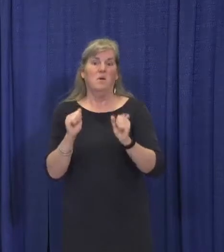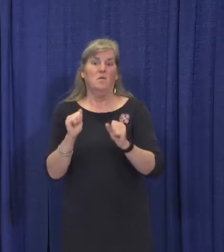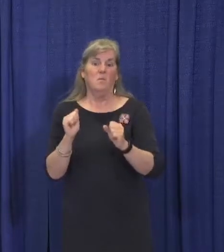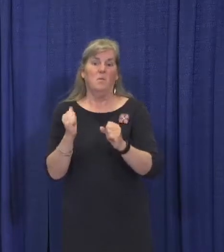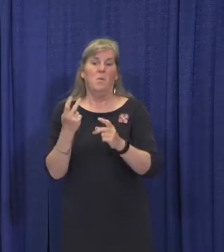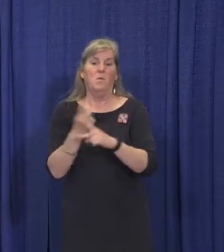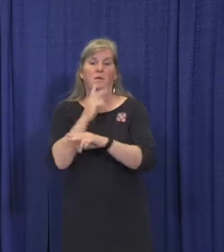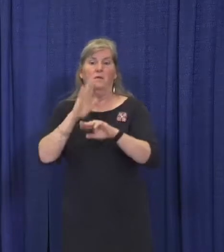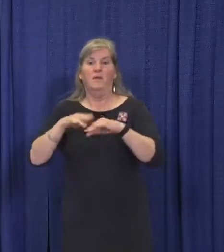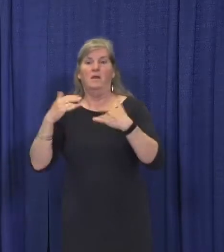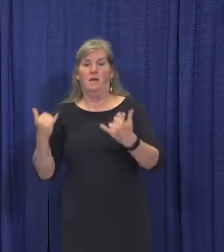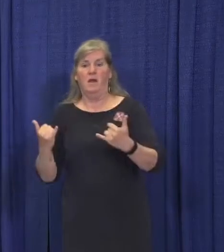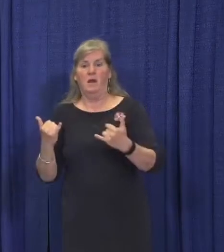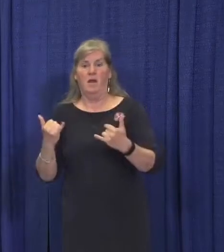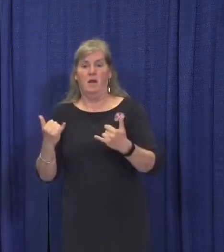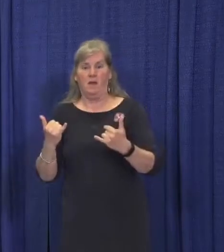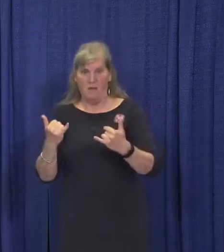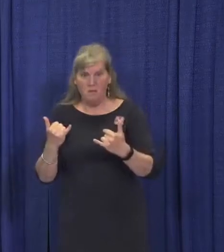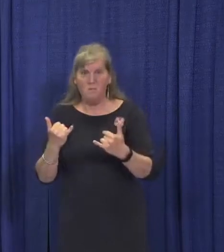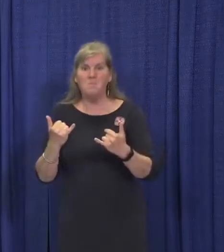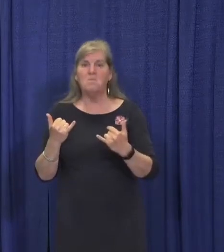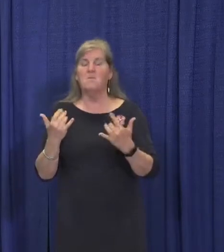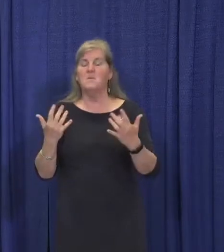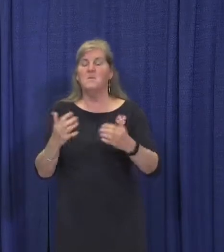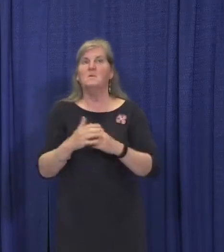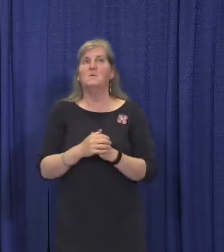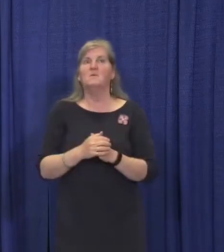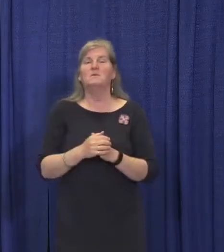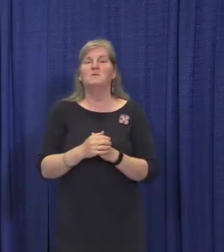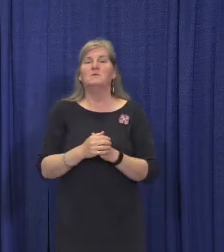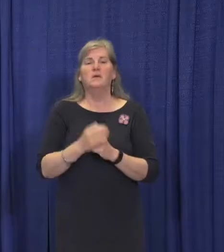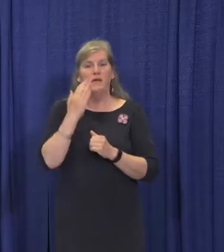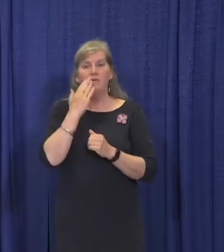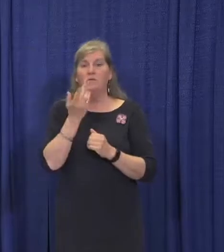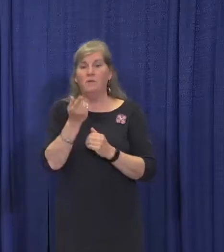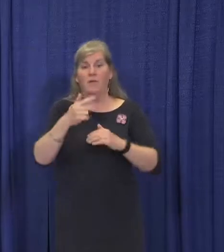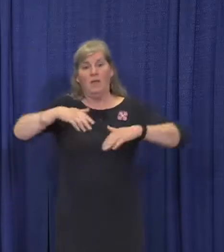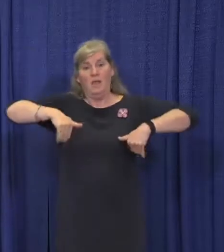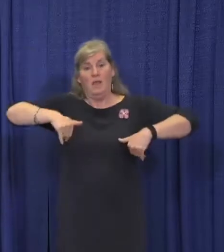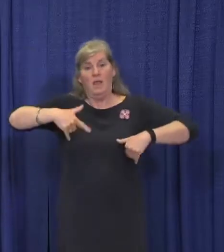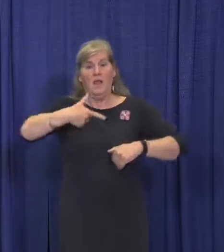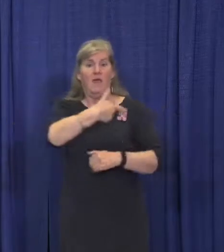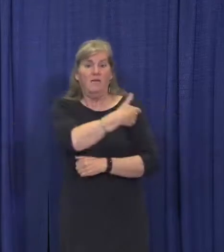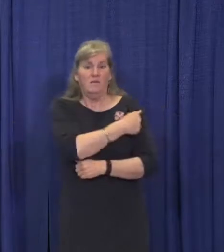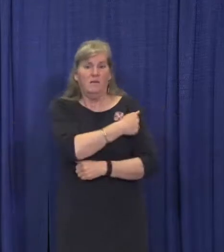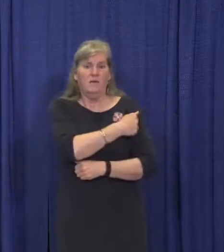worse than what we are seeing. If you are not vaccinated you